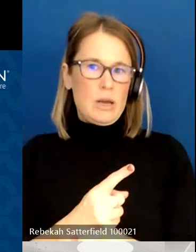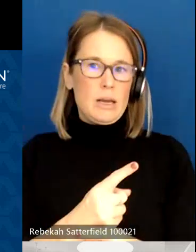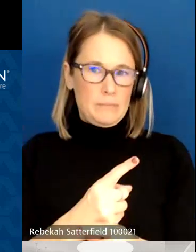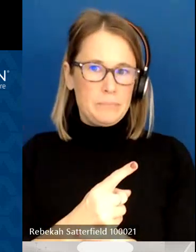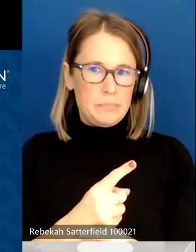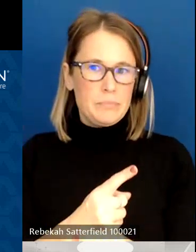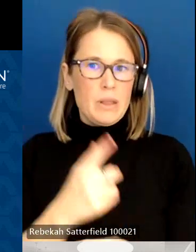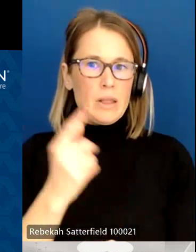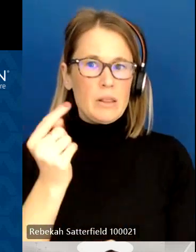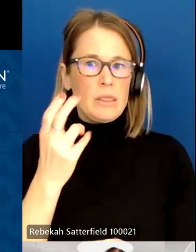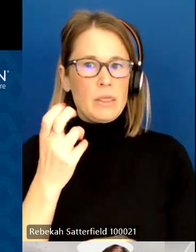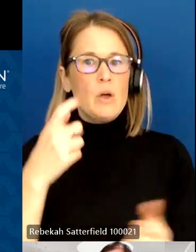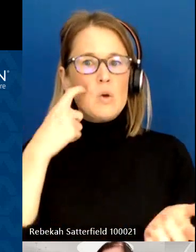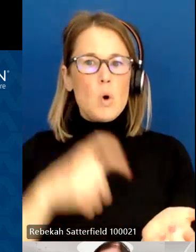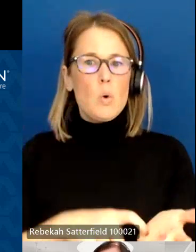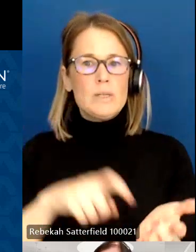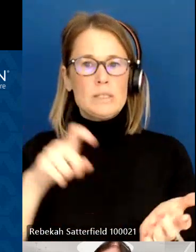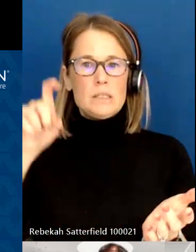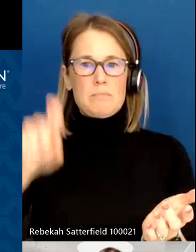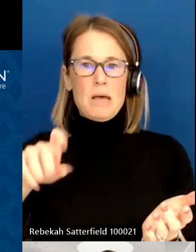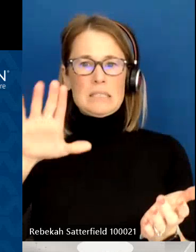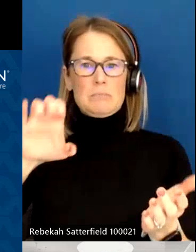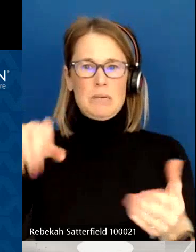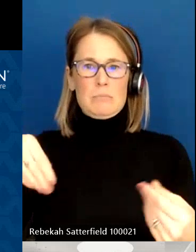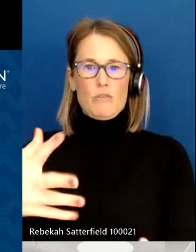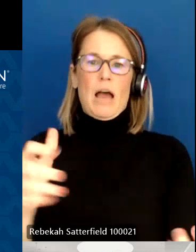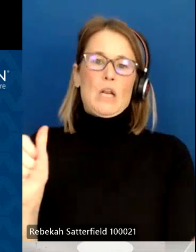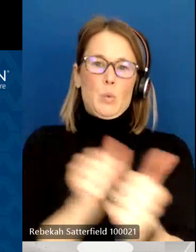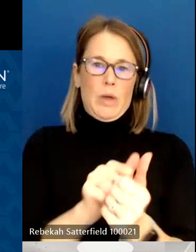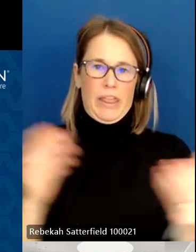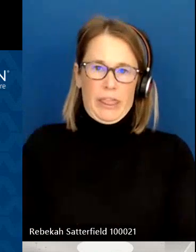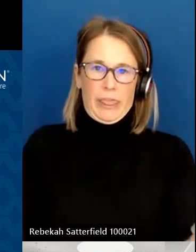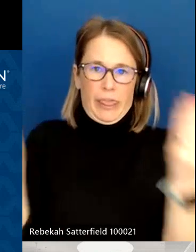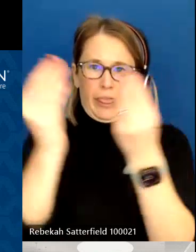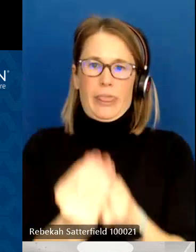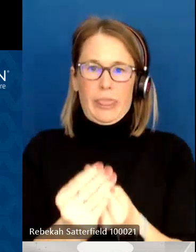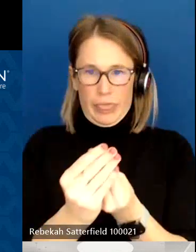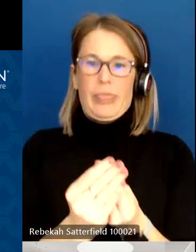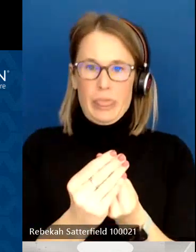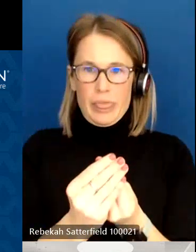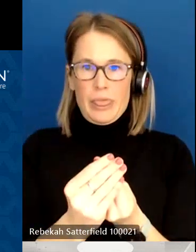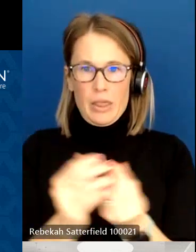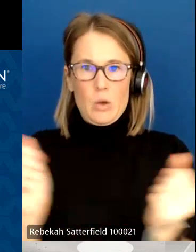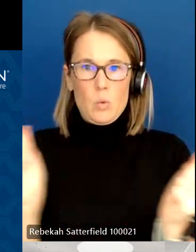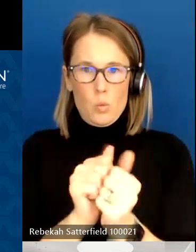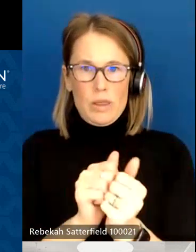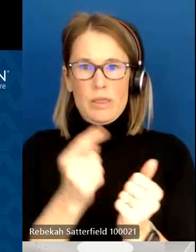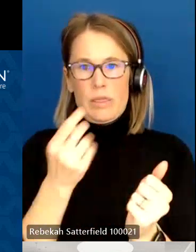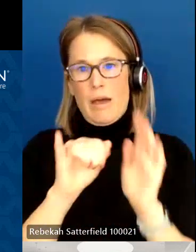the notices need to be provided with in connection with these identified documents as opposed to